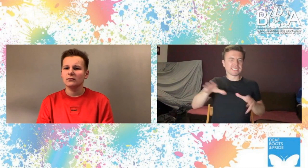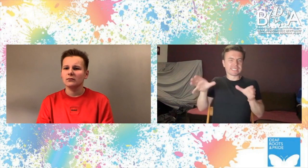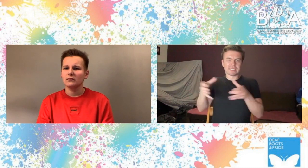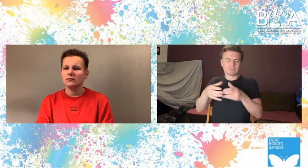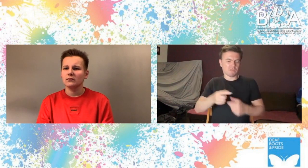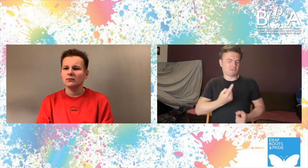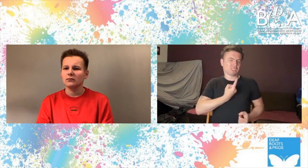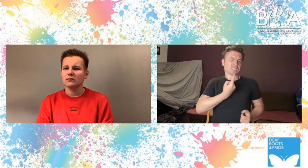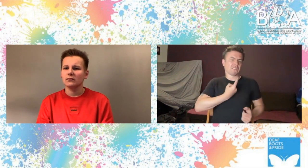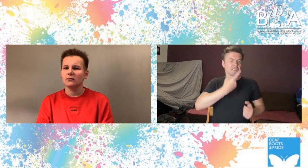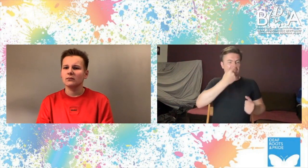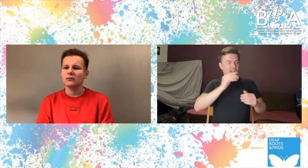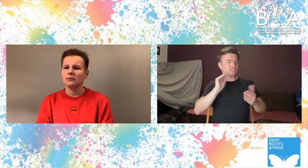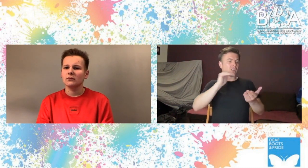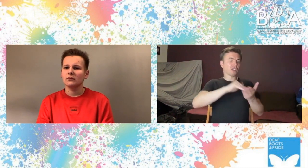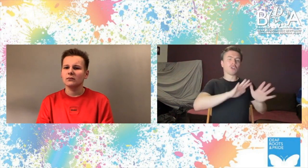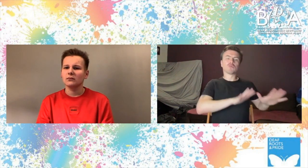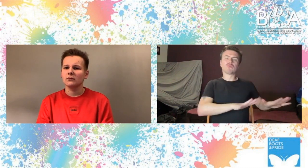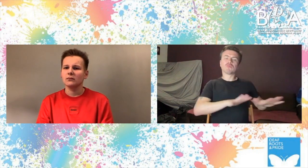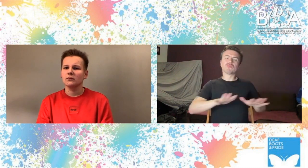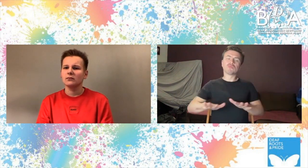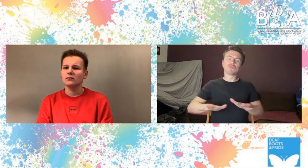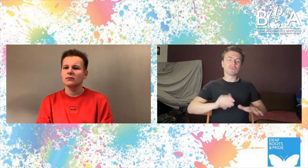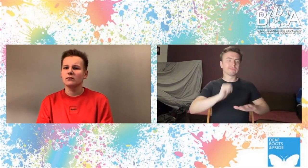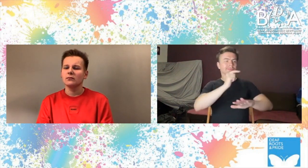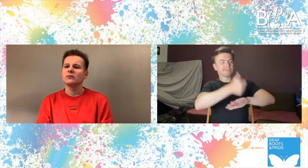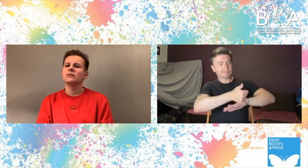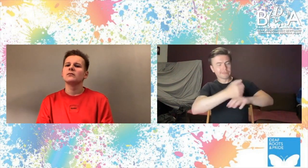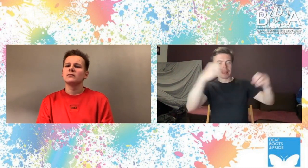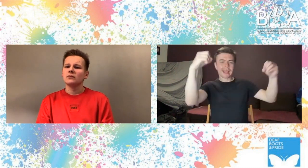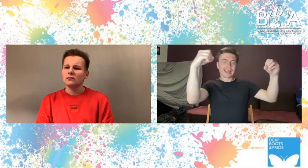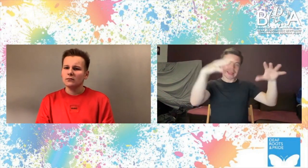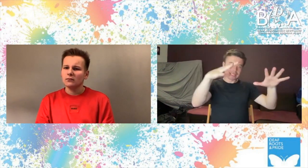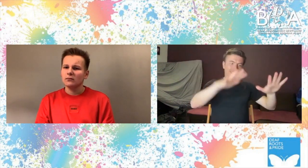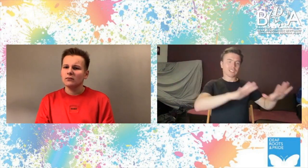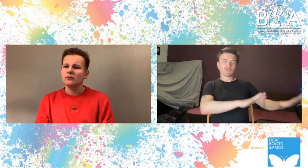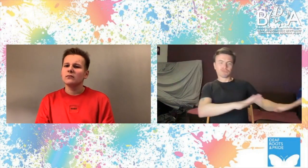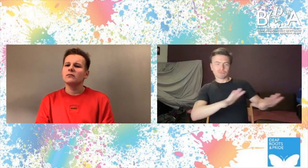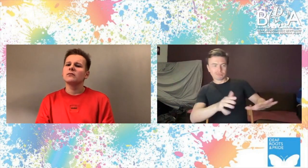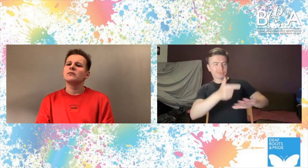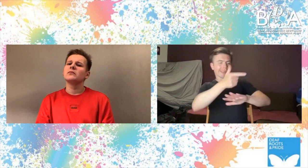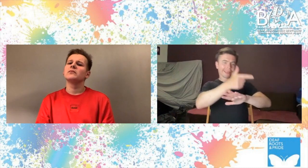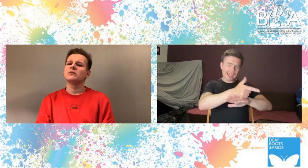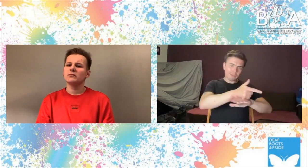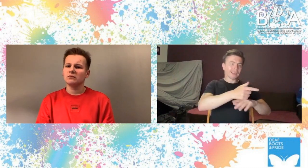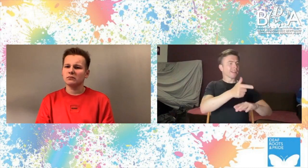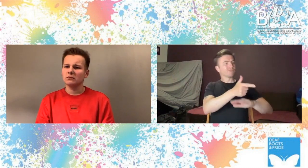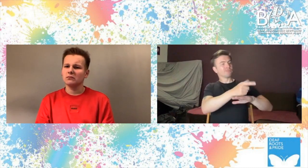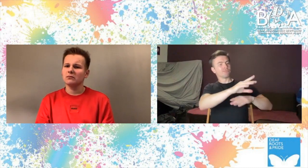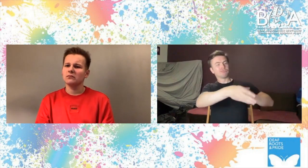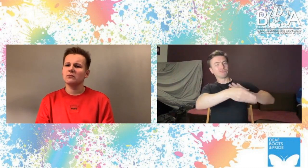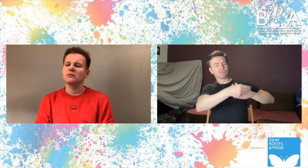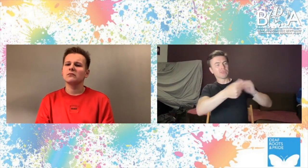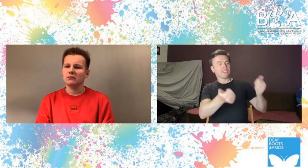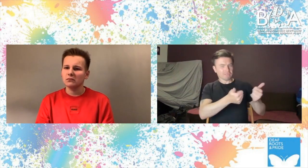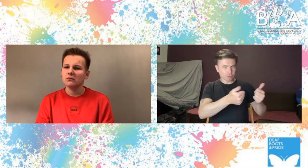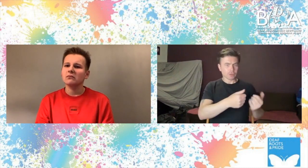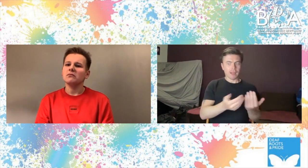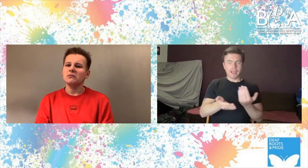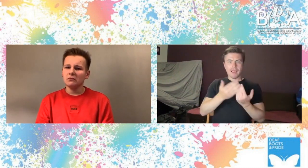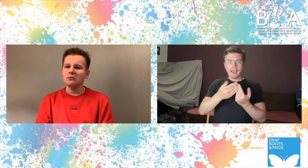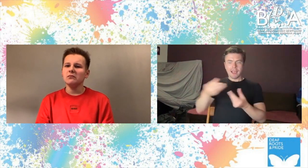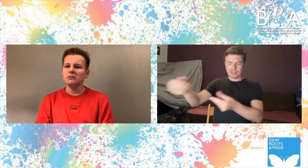like I can manage myself, so I do the lighting, filming, recording, everything.